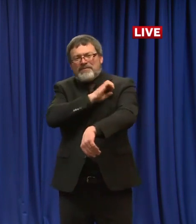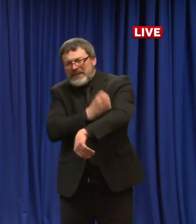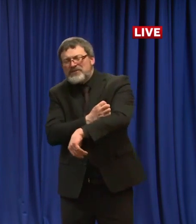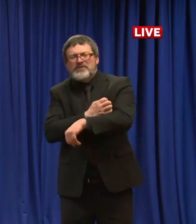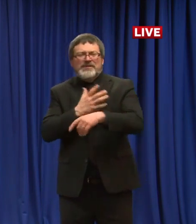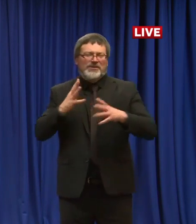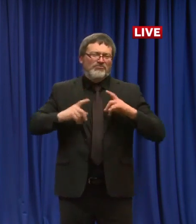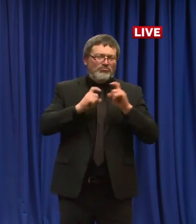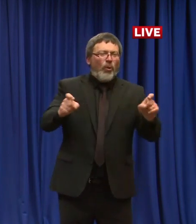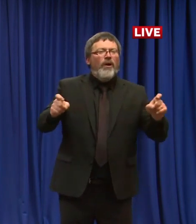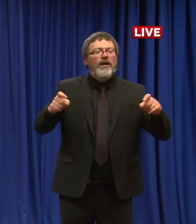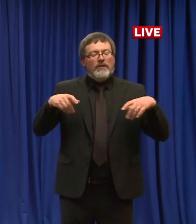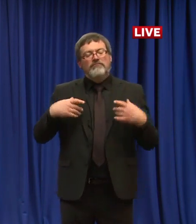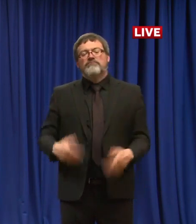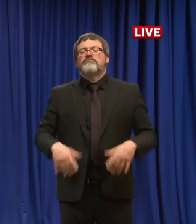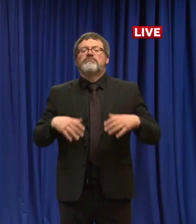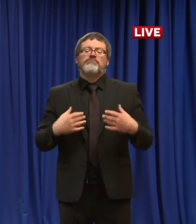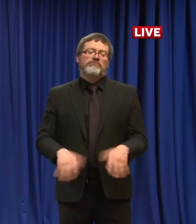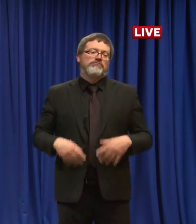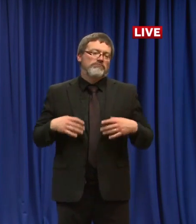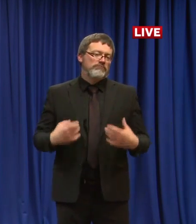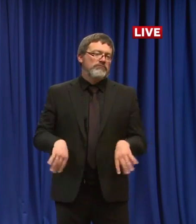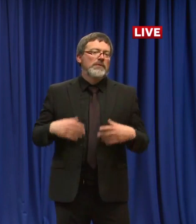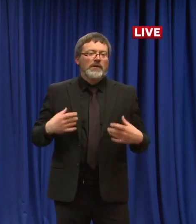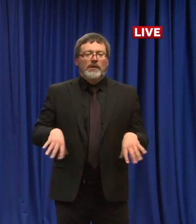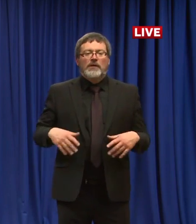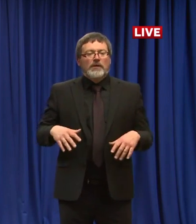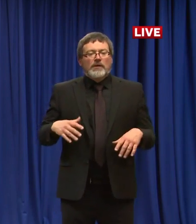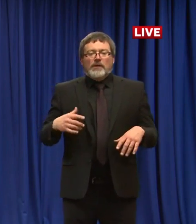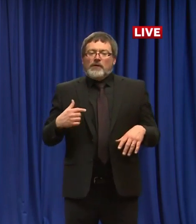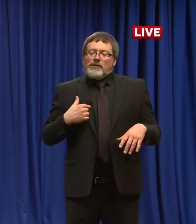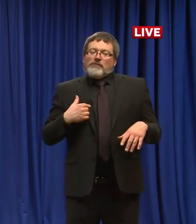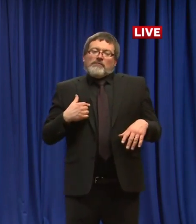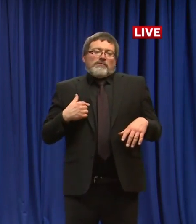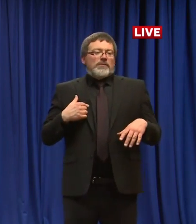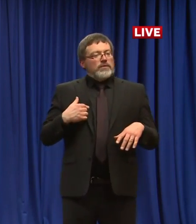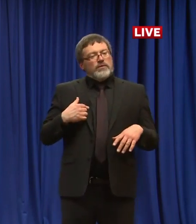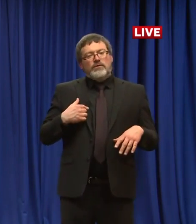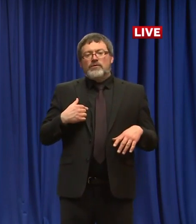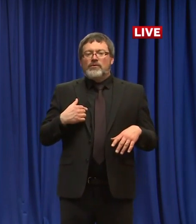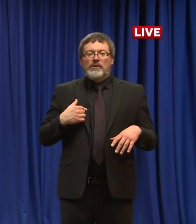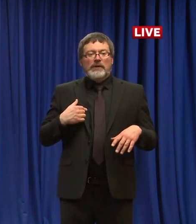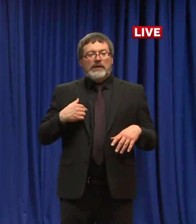WE’RE AN AMAZING STATE WITH AMAZING PEOPLE AND BECAUSE FOLKS GENEROUSLY DONATE THEIR TIME AND THEIR RESOURCES. IT DEFINITELY KEEPS GOING BACK TO THAT ISSUE.